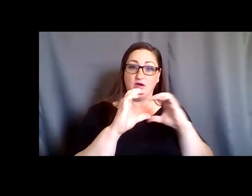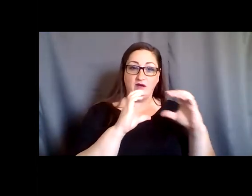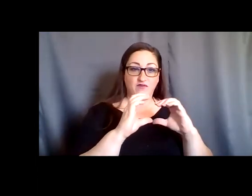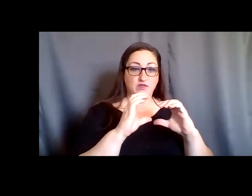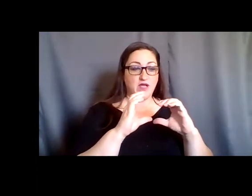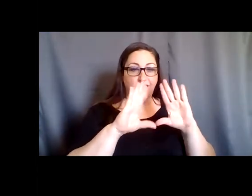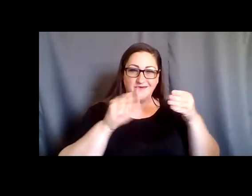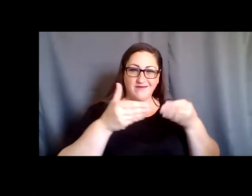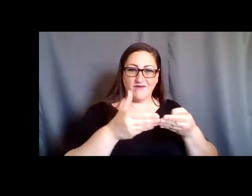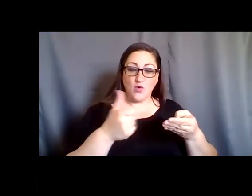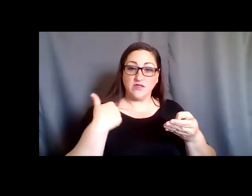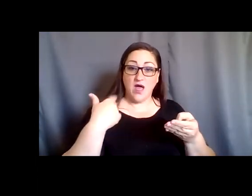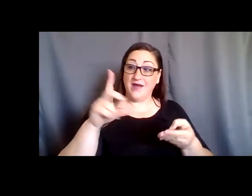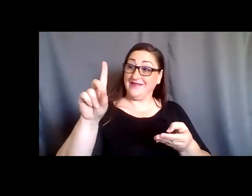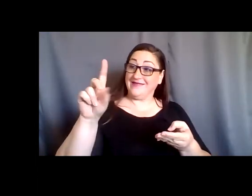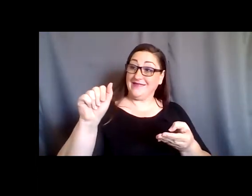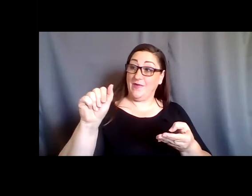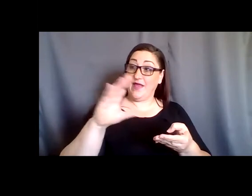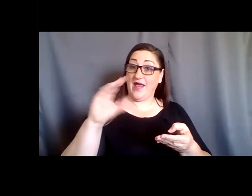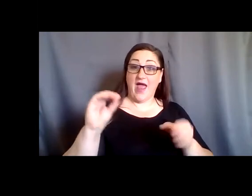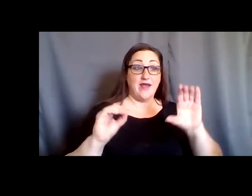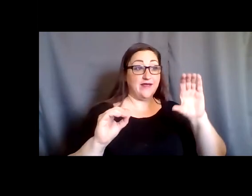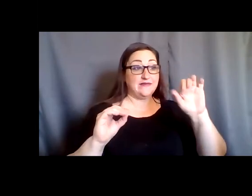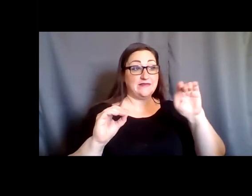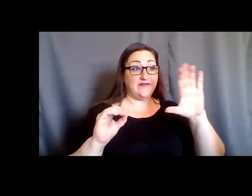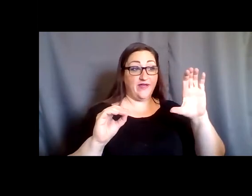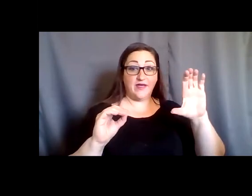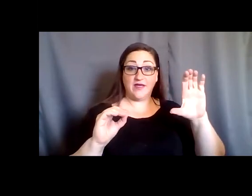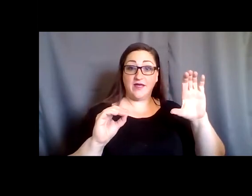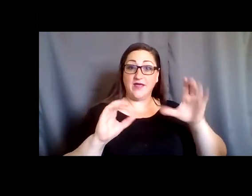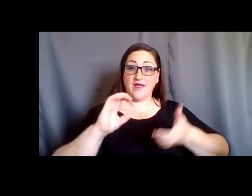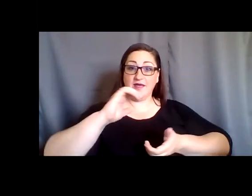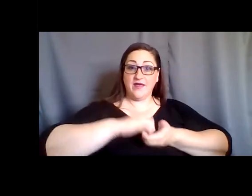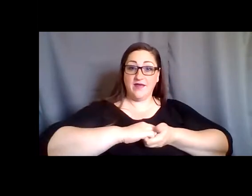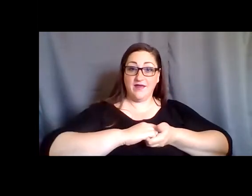I’m Darren Walker, and I’m wearing a blue blazer,